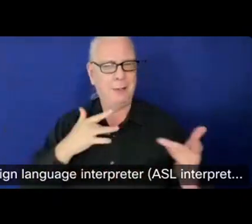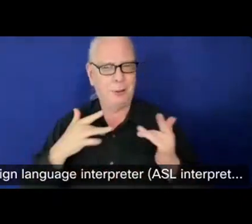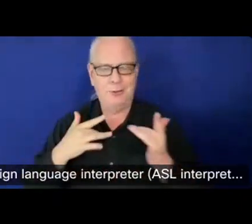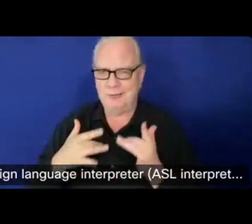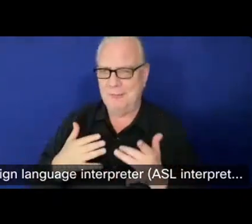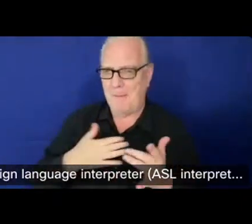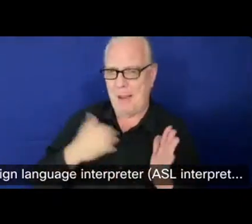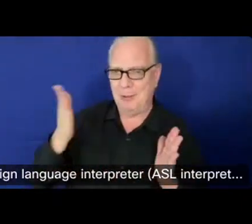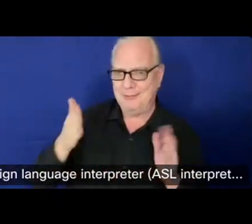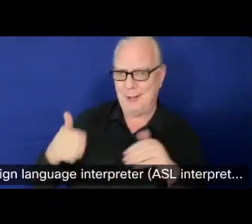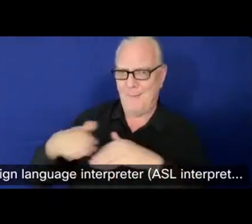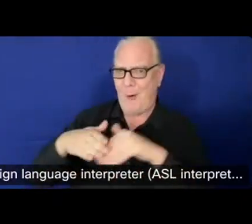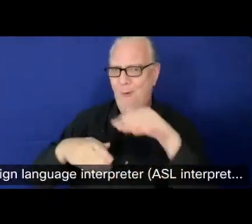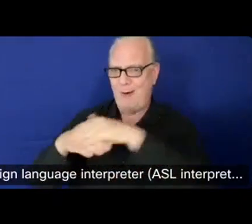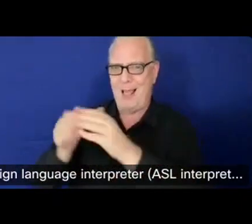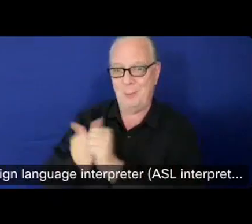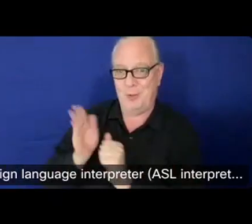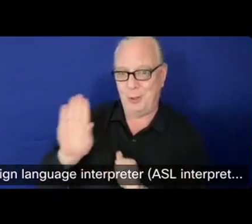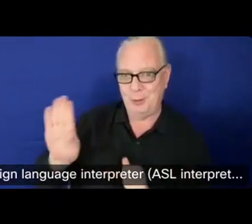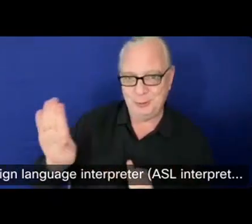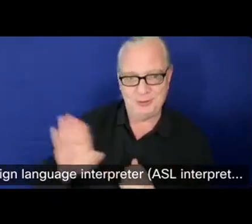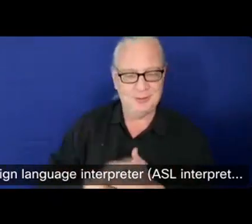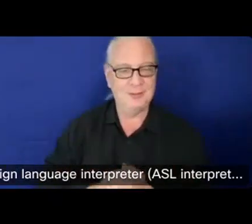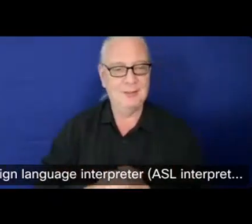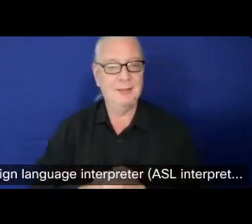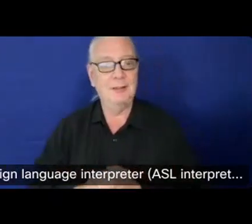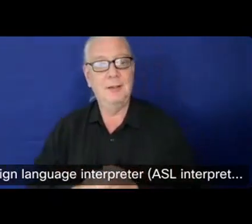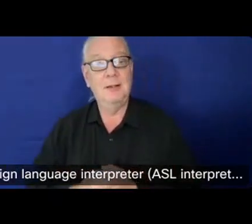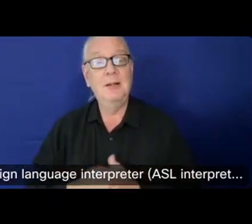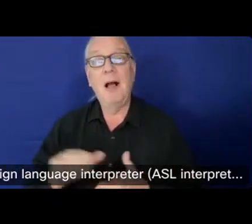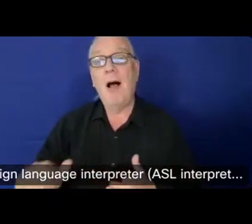aside from the co-occurring conditions that people may